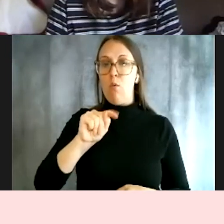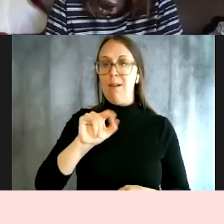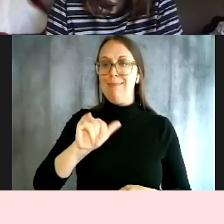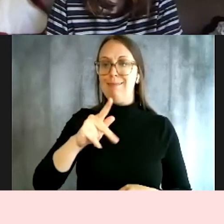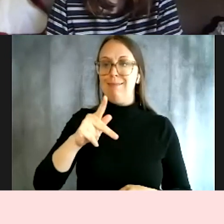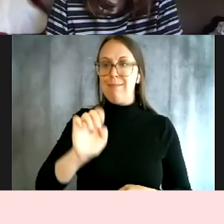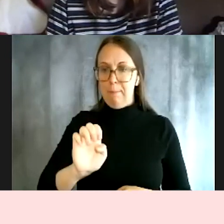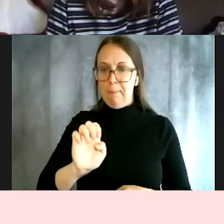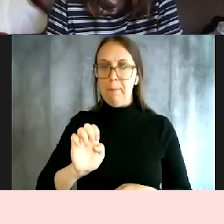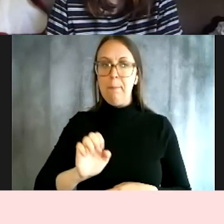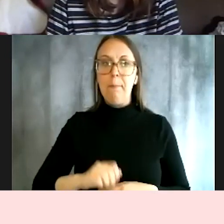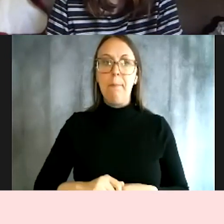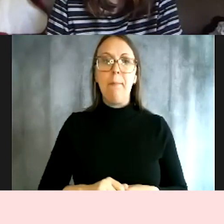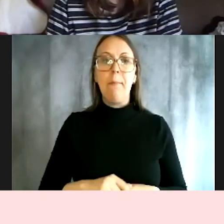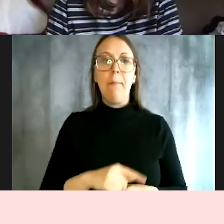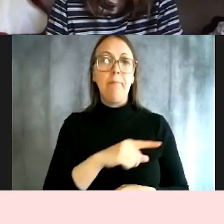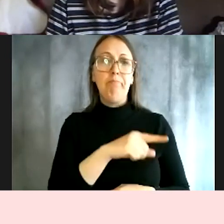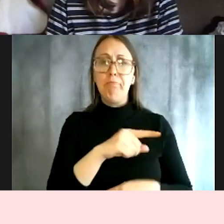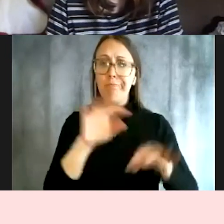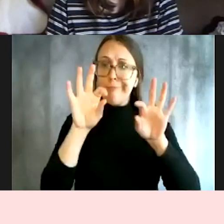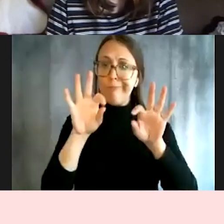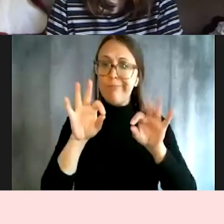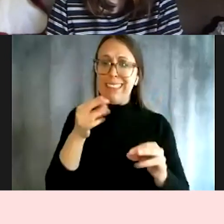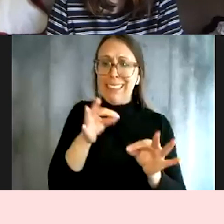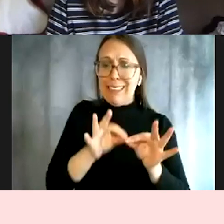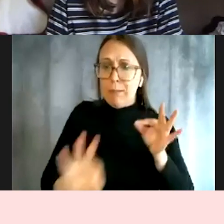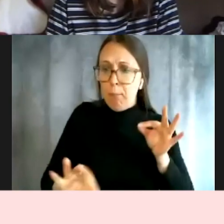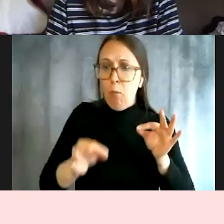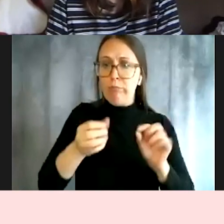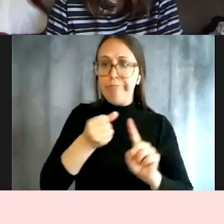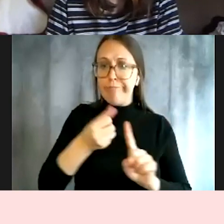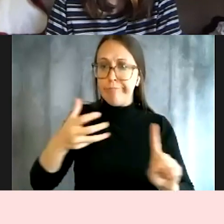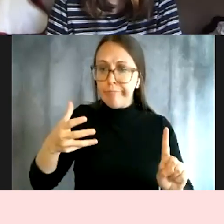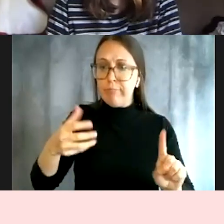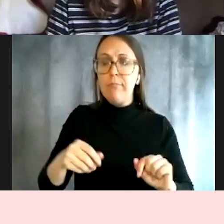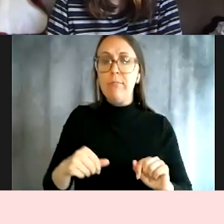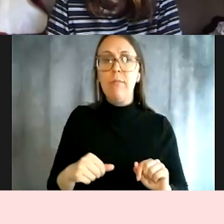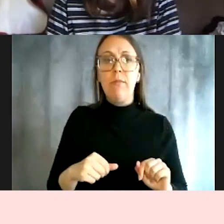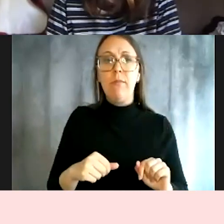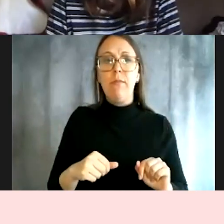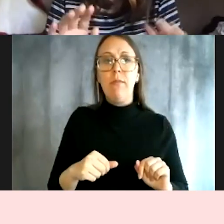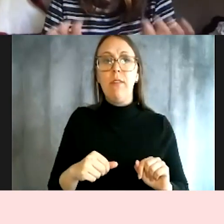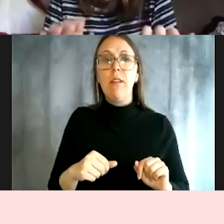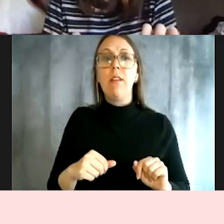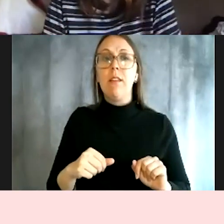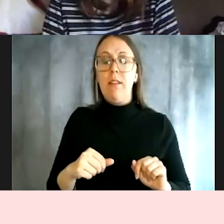it is just outlines of things um a lot of these pieces like the little bits are sticky notes so they would stay together